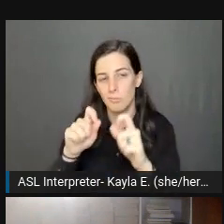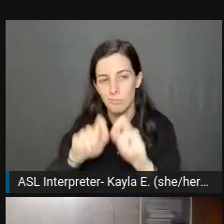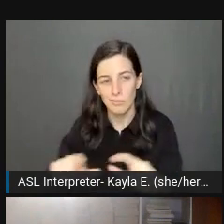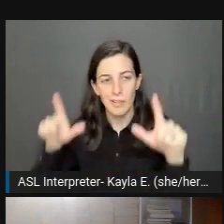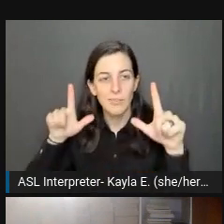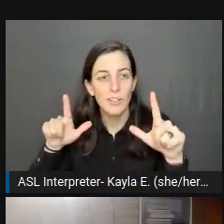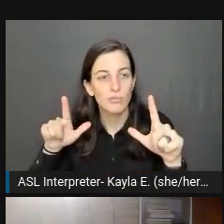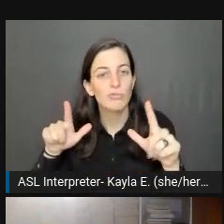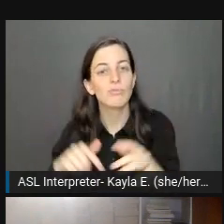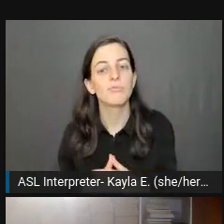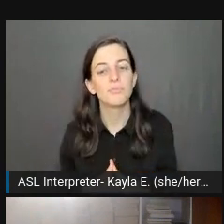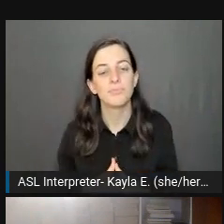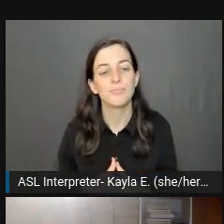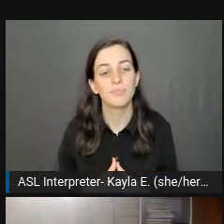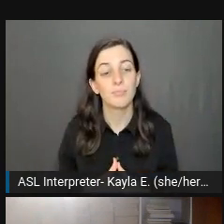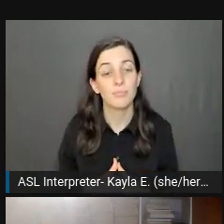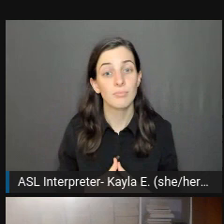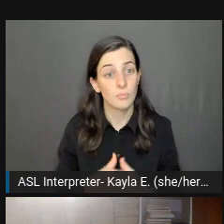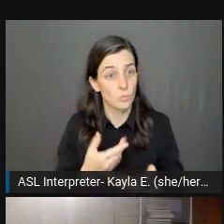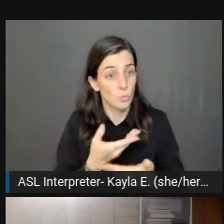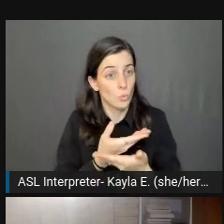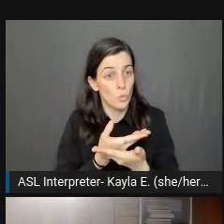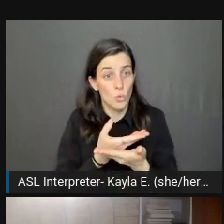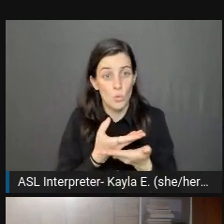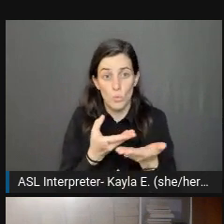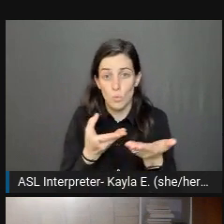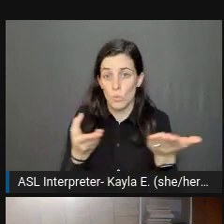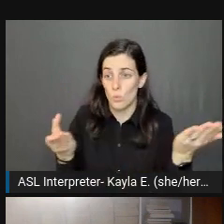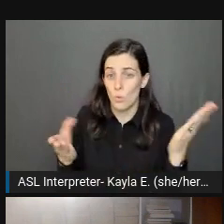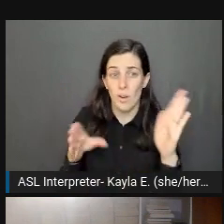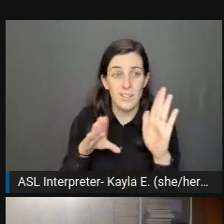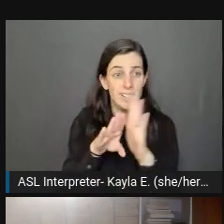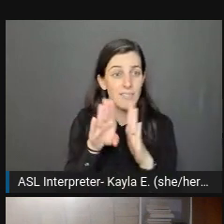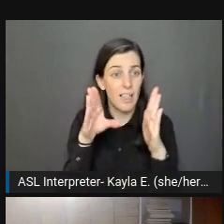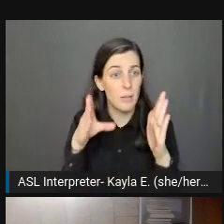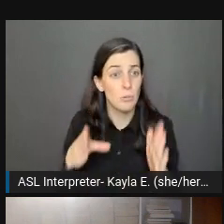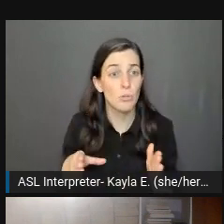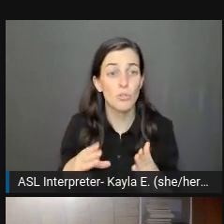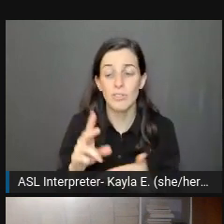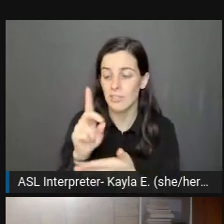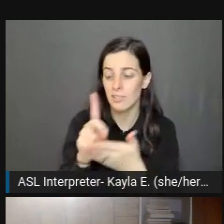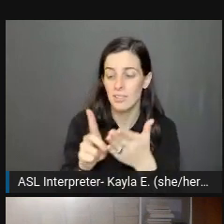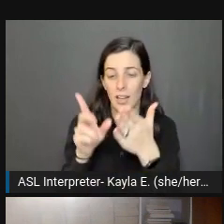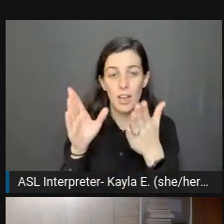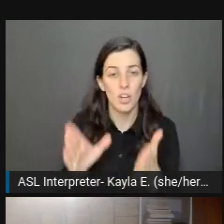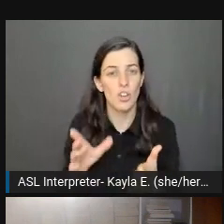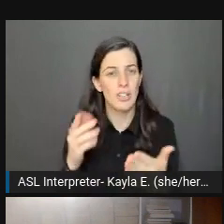Now, you developers and designers have a huge power.